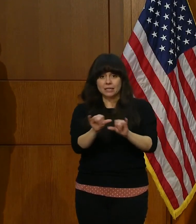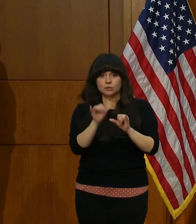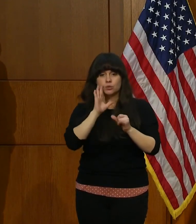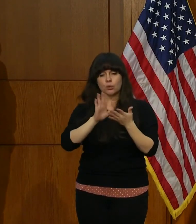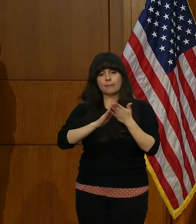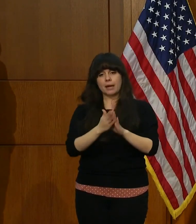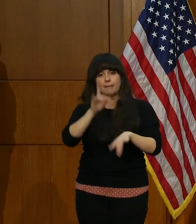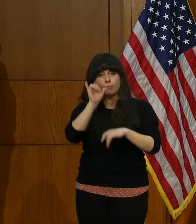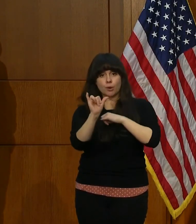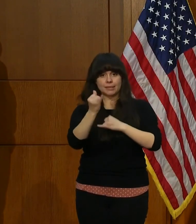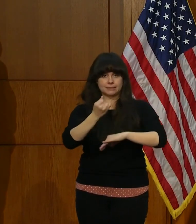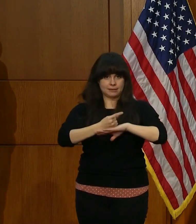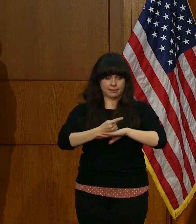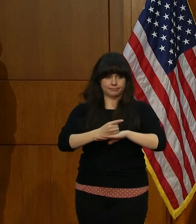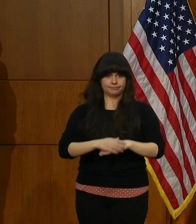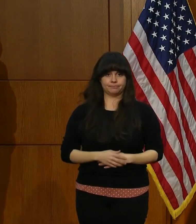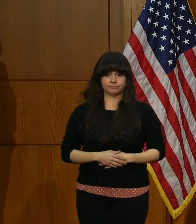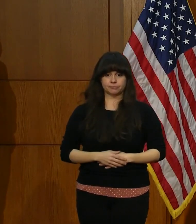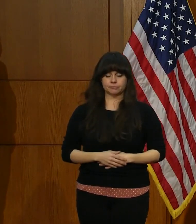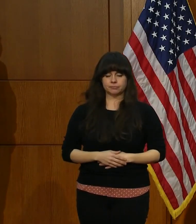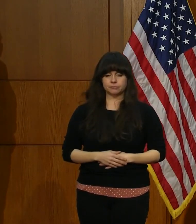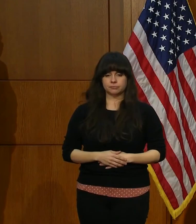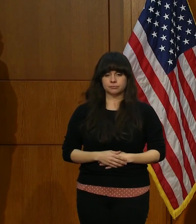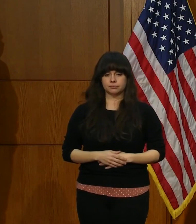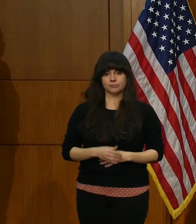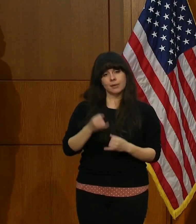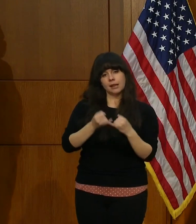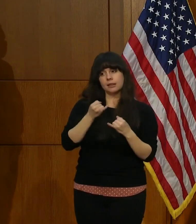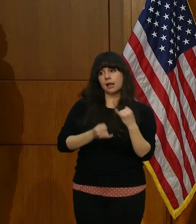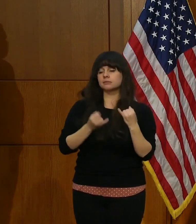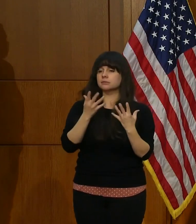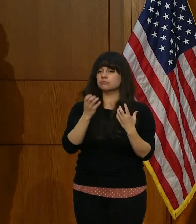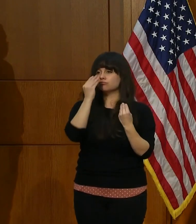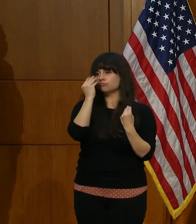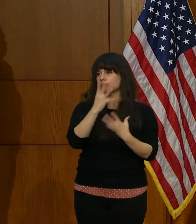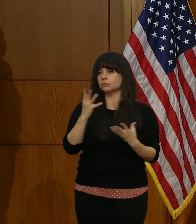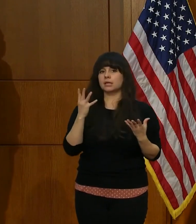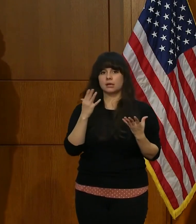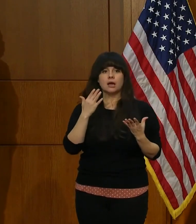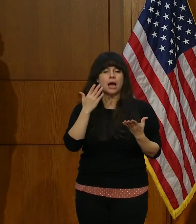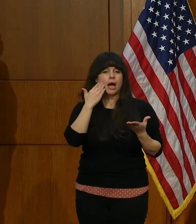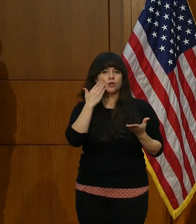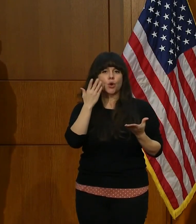THESE STANDARDS BECOME PERMANENT TODAY. IN CLOSING. I